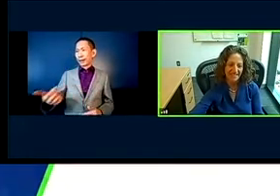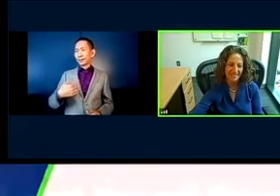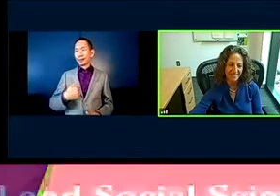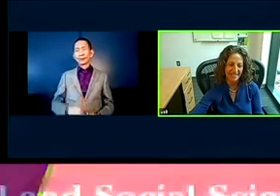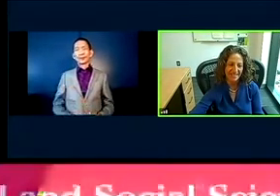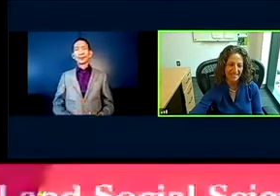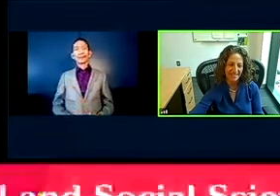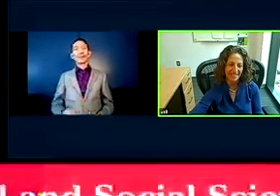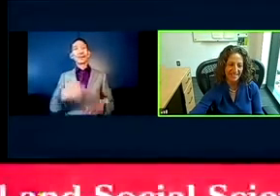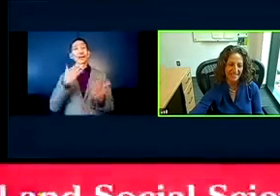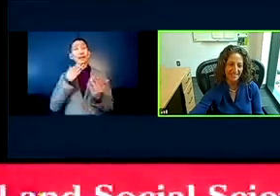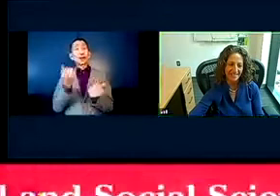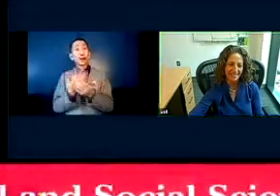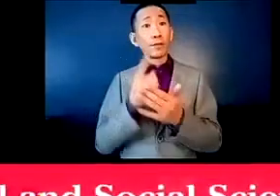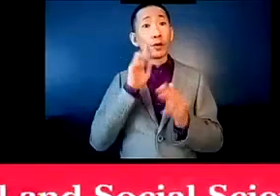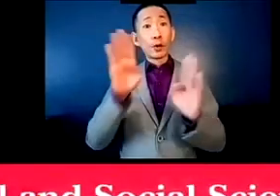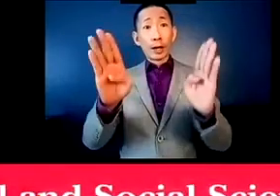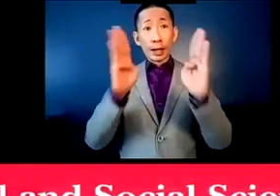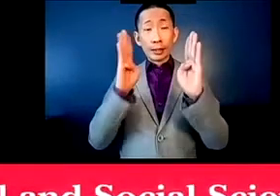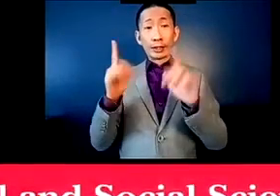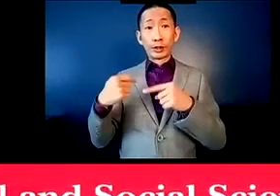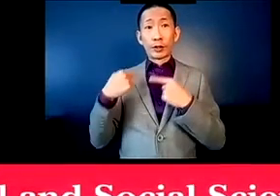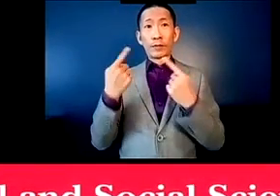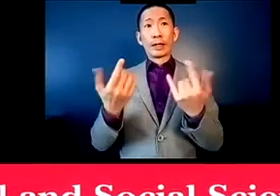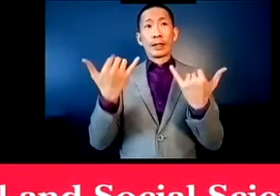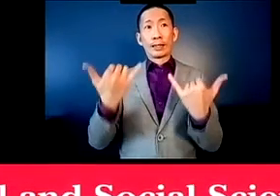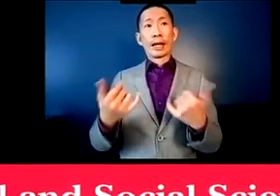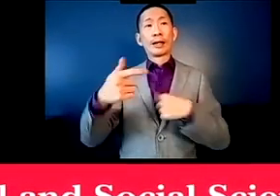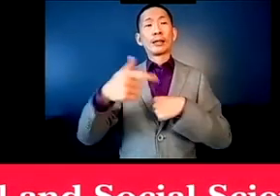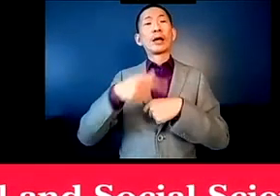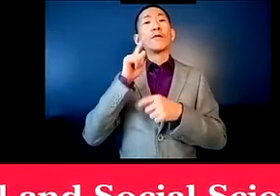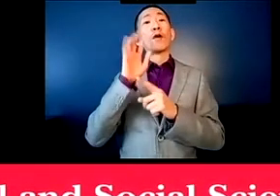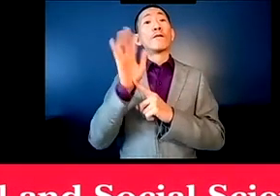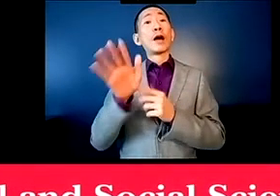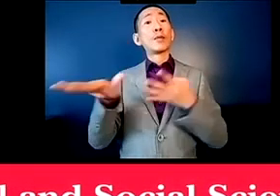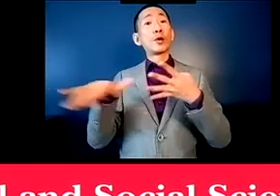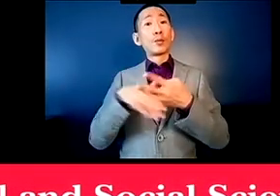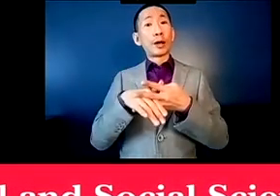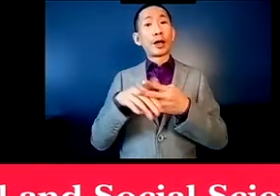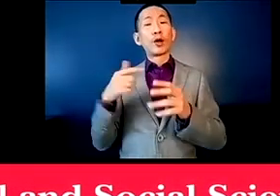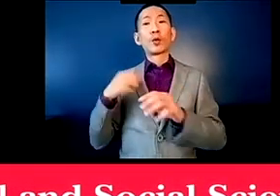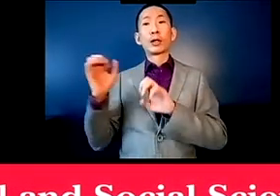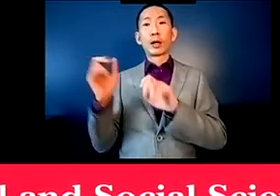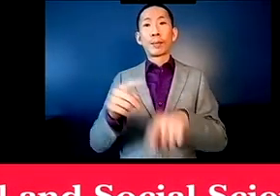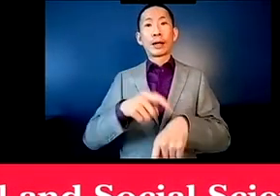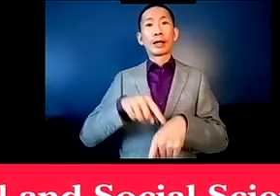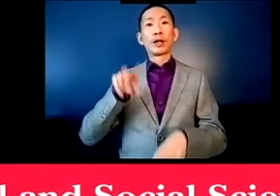THANK YOU FOR HAVING ME. AND THANKS, EVERYONE, FOR YOUR ATTENTION SO FAR. IT'S TIME FOR A FIVE-MINUTE BREAK.